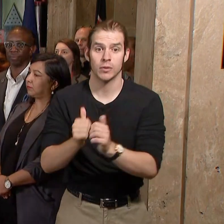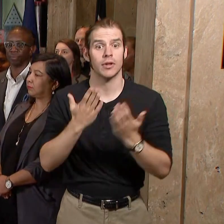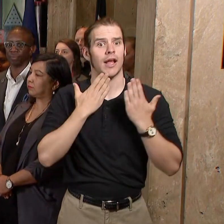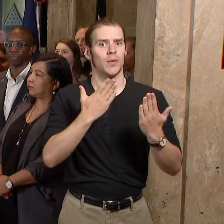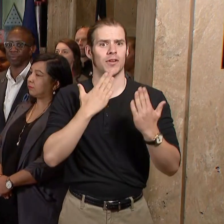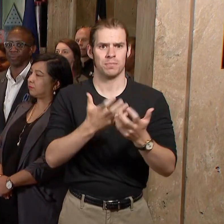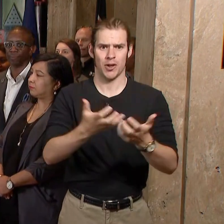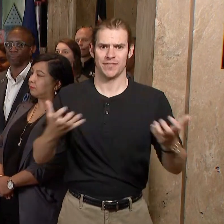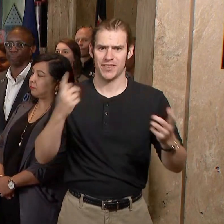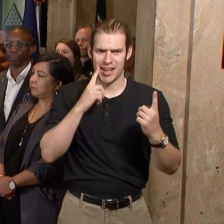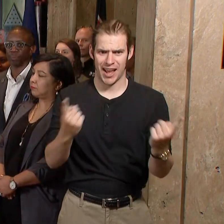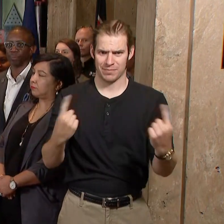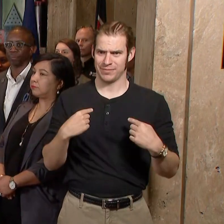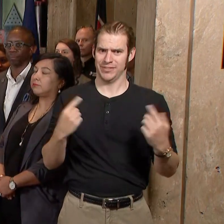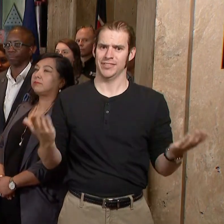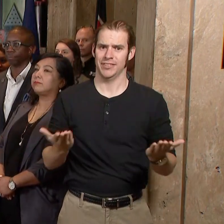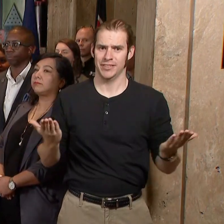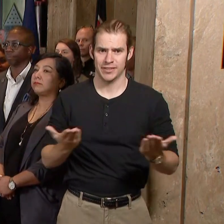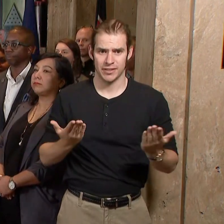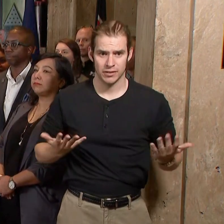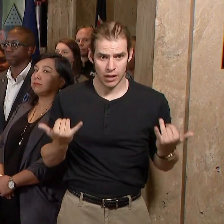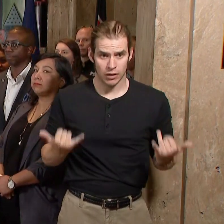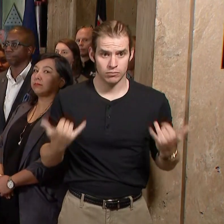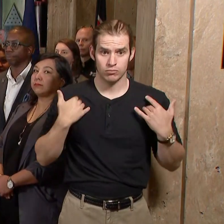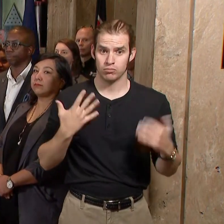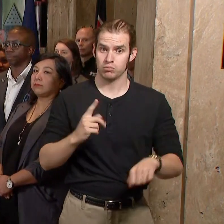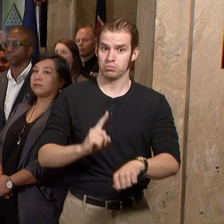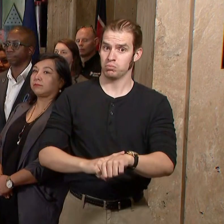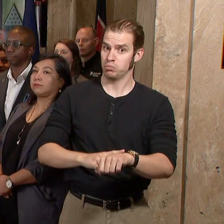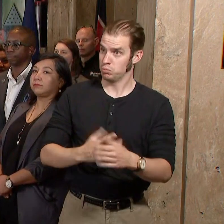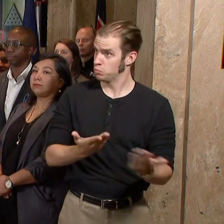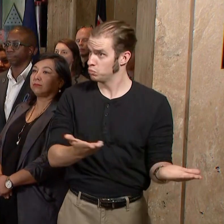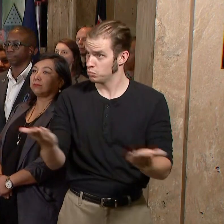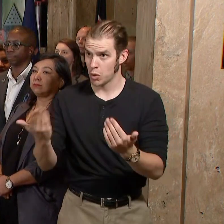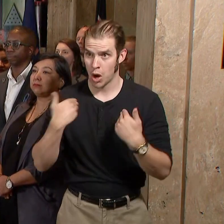And I will take some time to answer any questions you might have over the next handful of minutes.